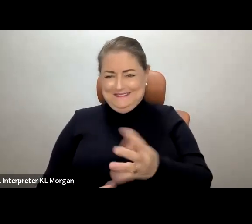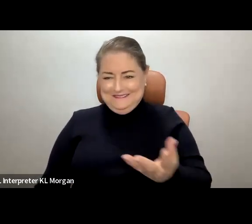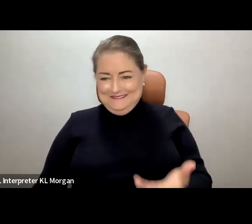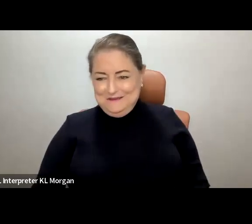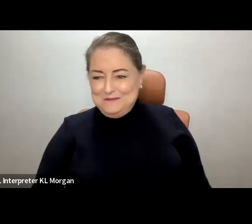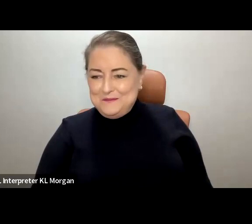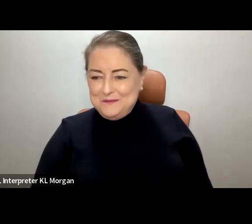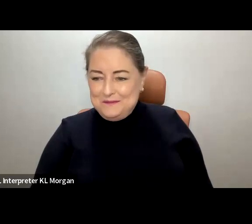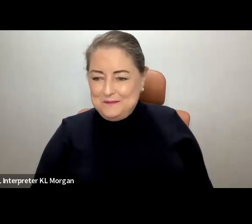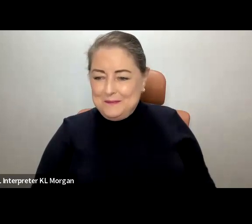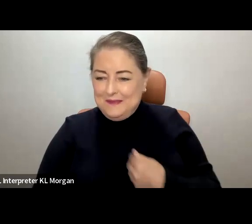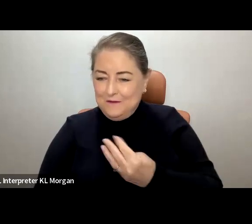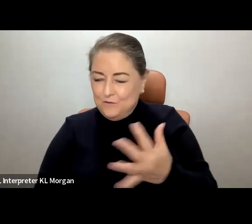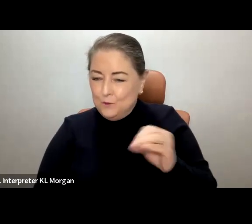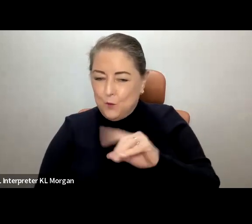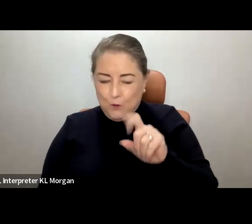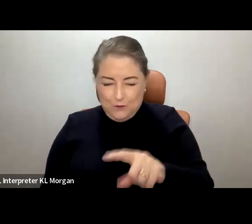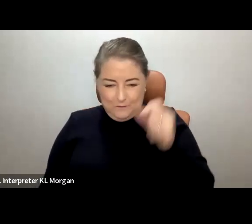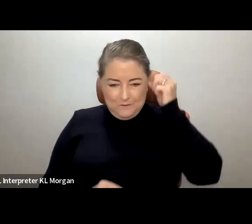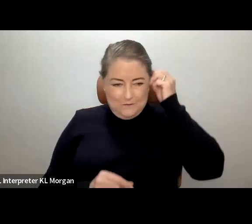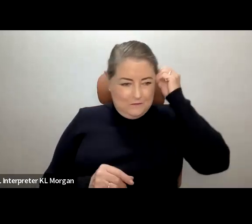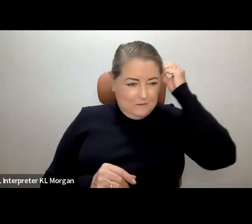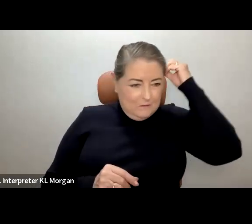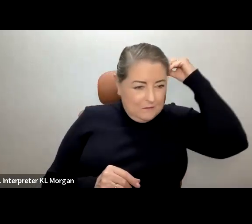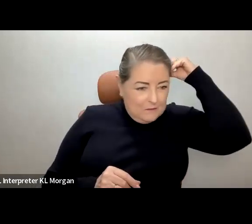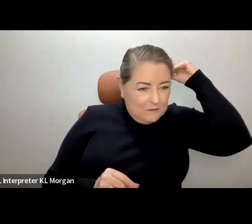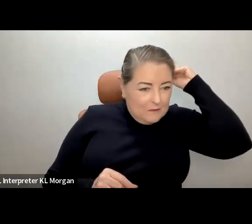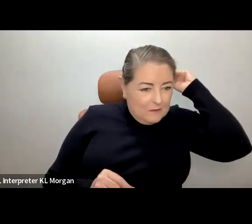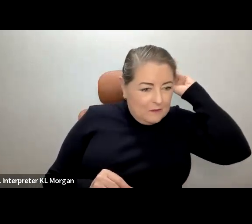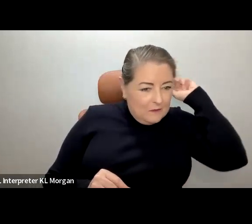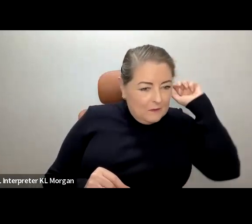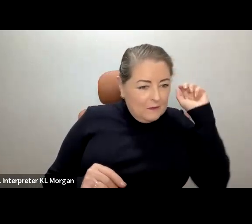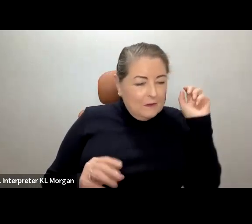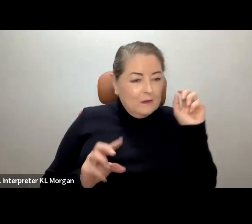[Tania Kalaitzidis] And we have a few more questions. Next up. Ally seems